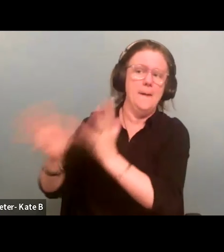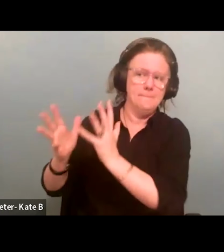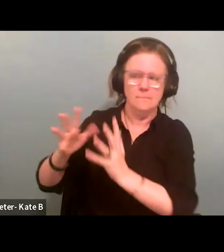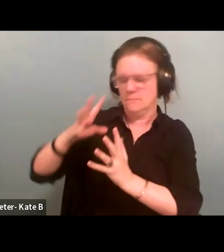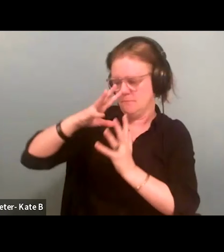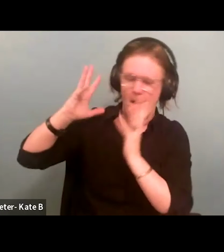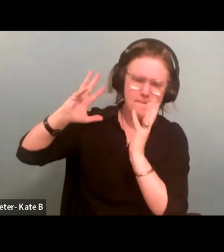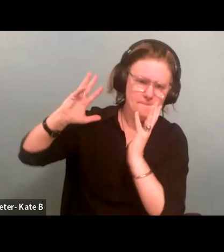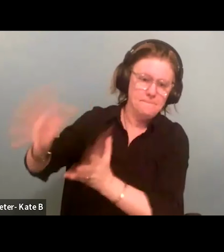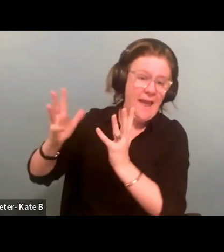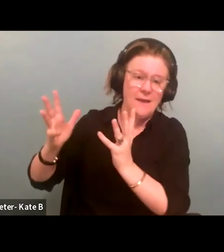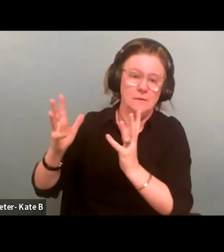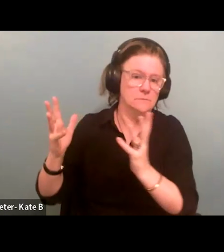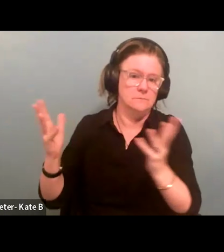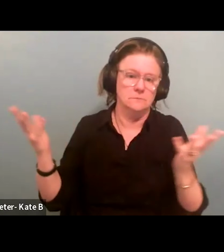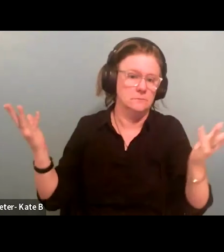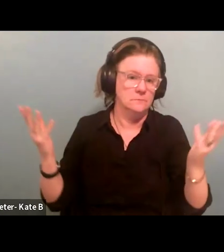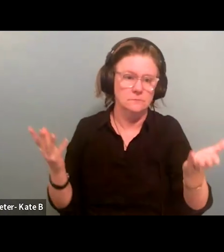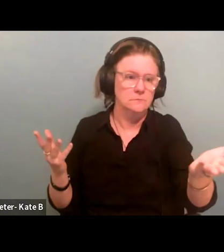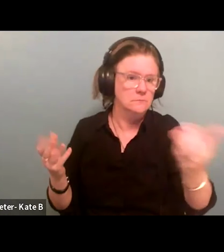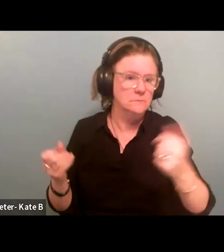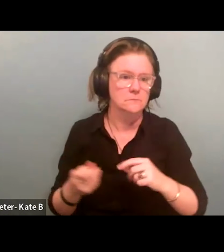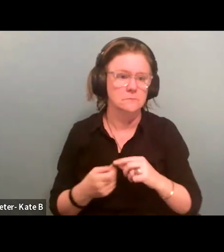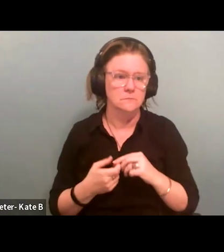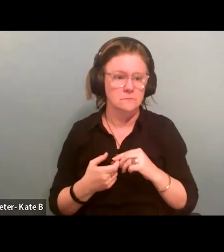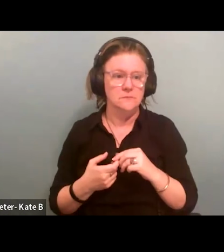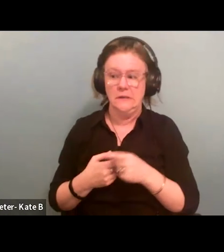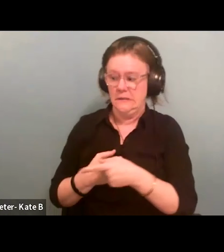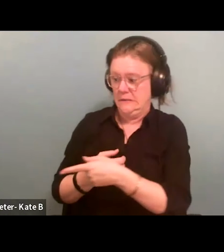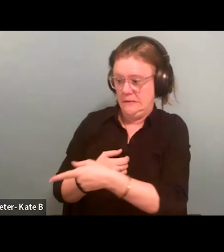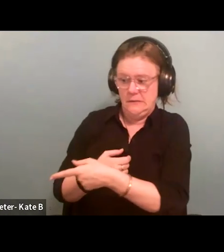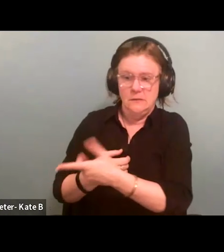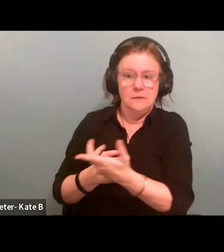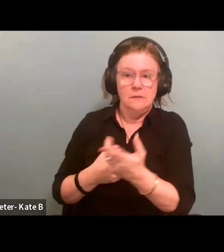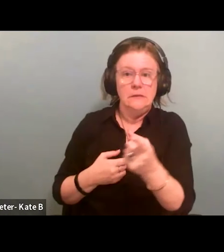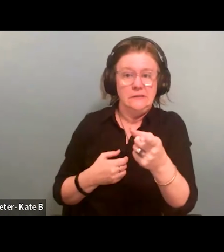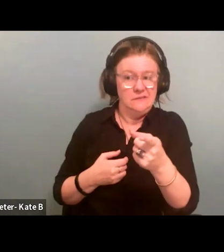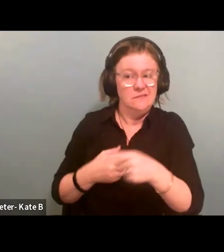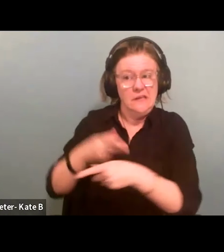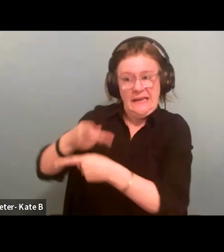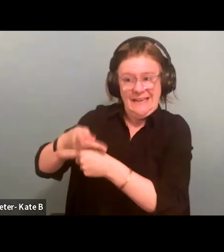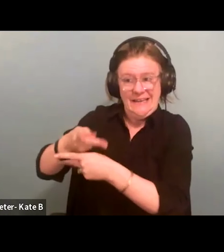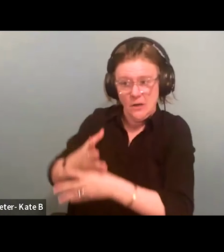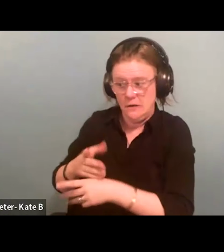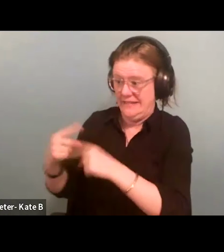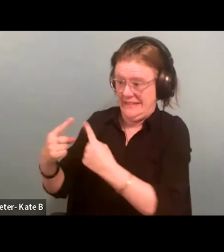is just what it sounds like. If you become a caregiver that is relied upon by an older